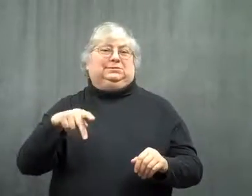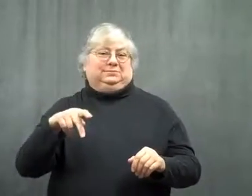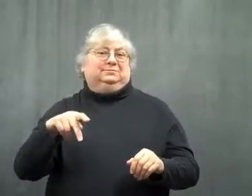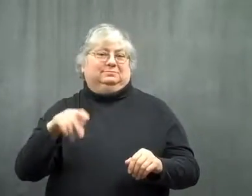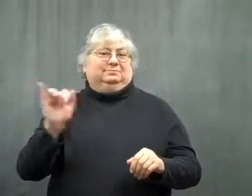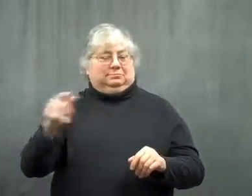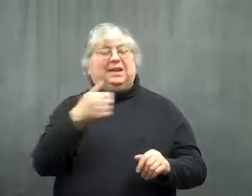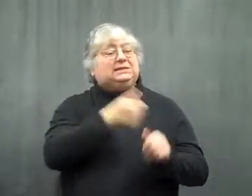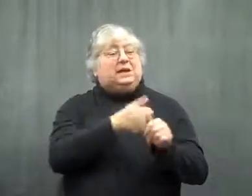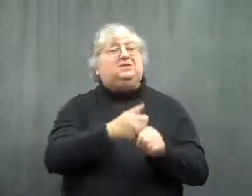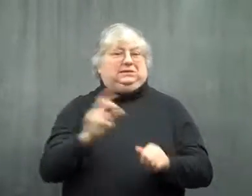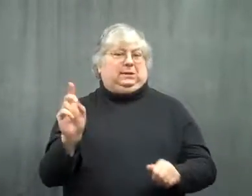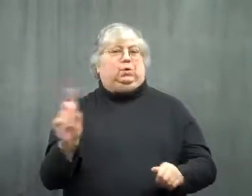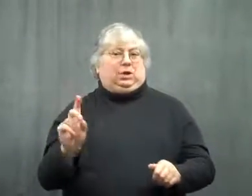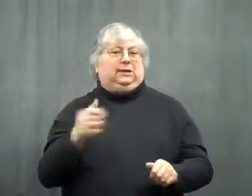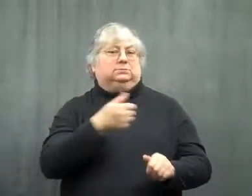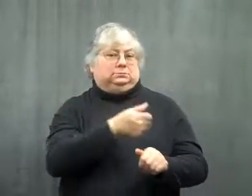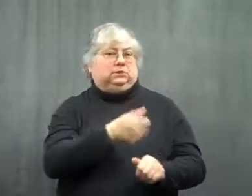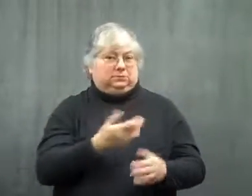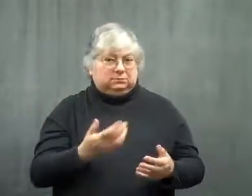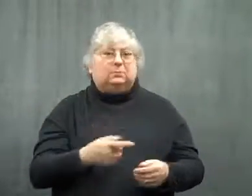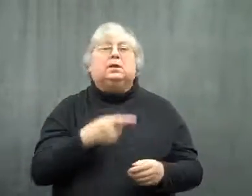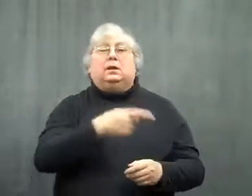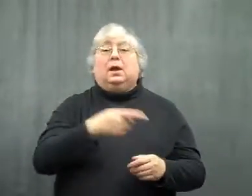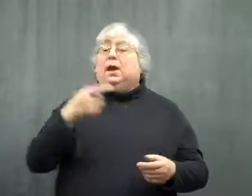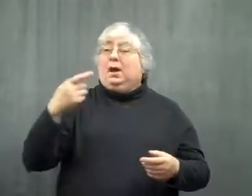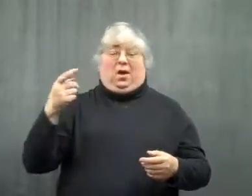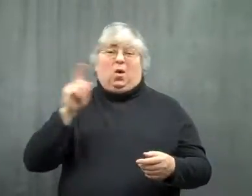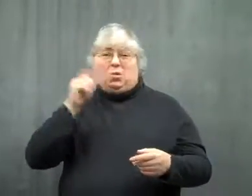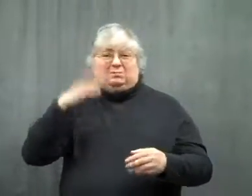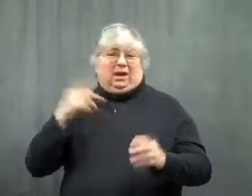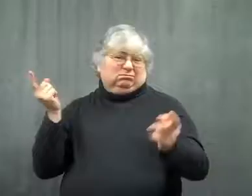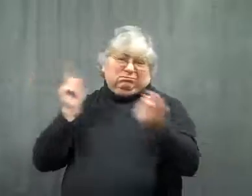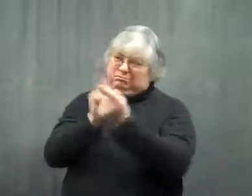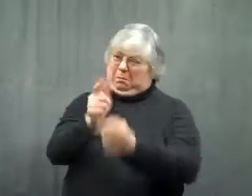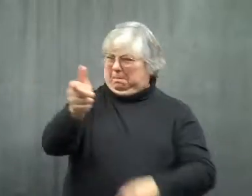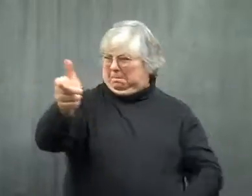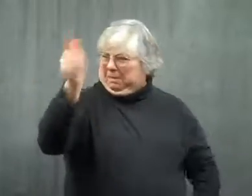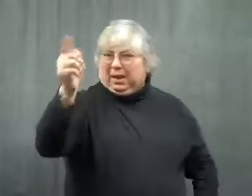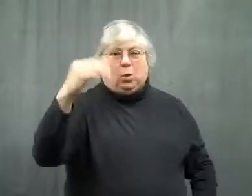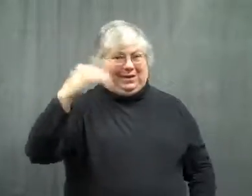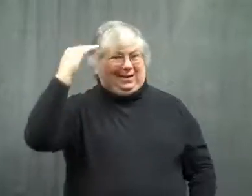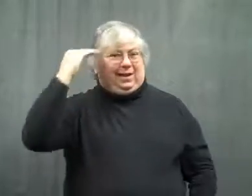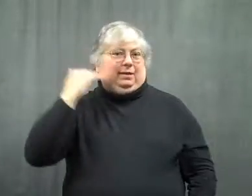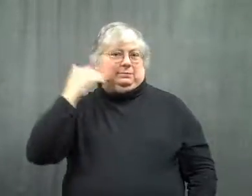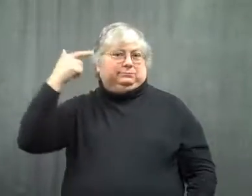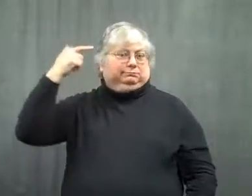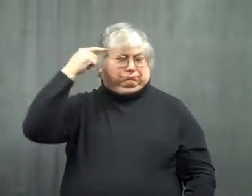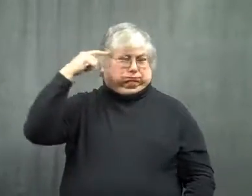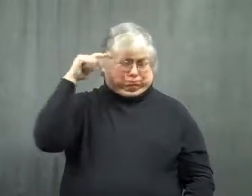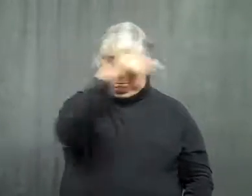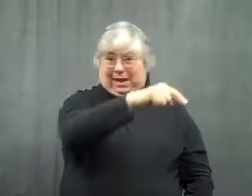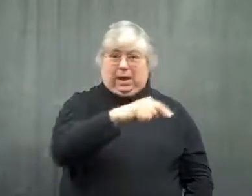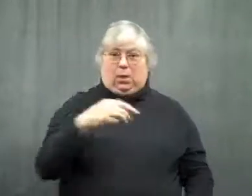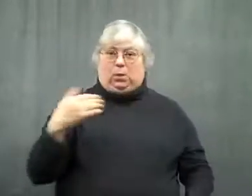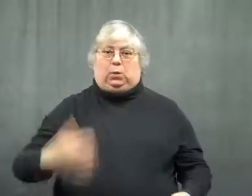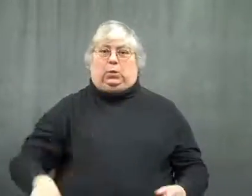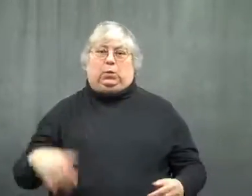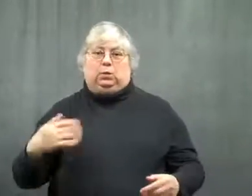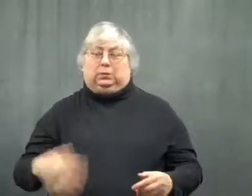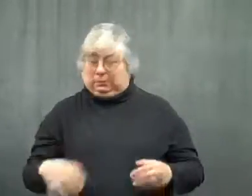She is a Democrat. He shot her point blank in the head.